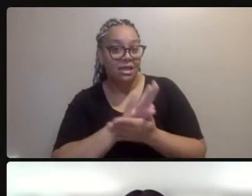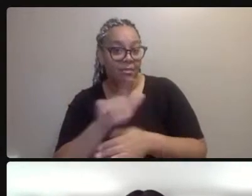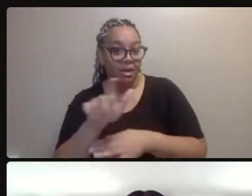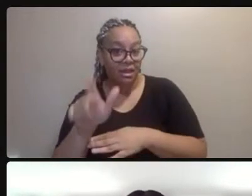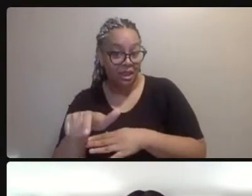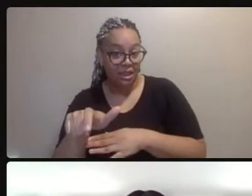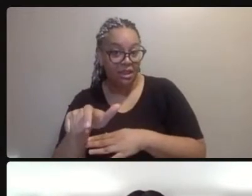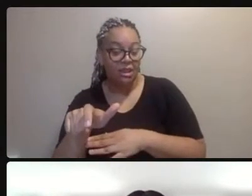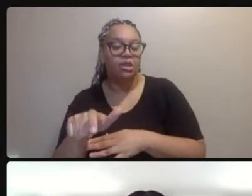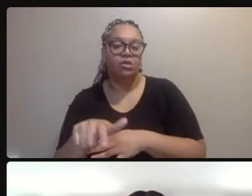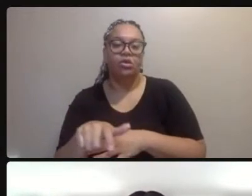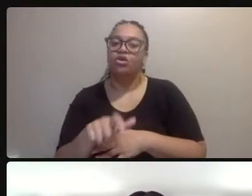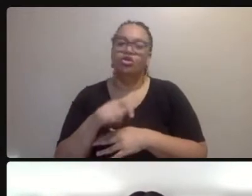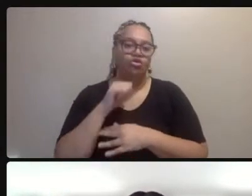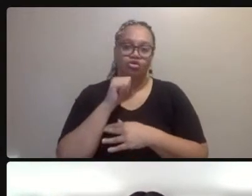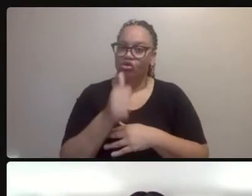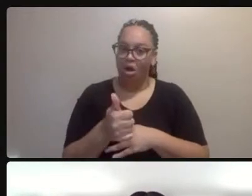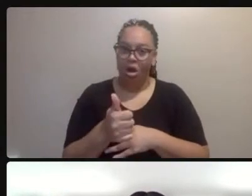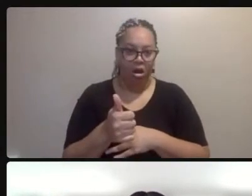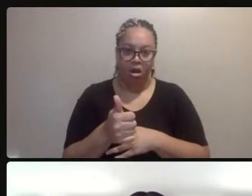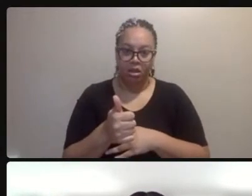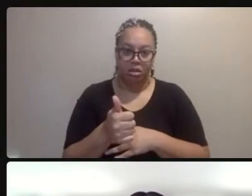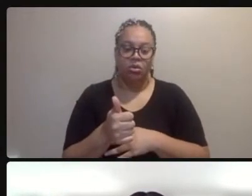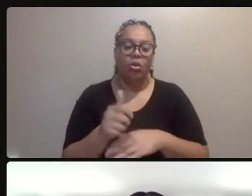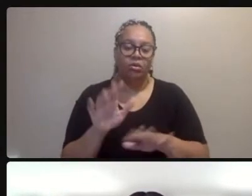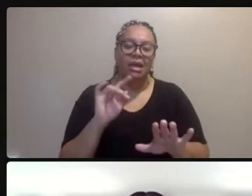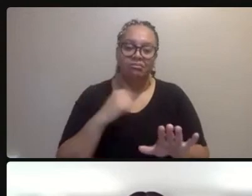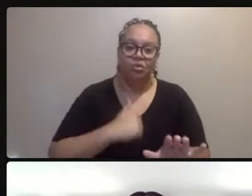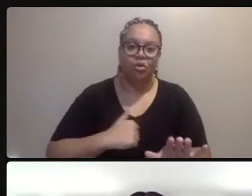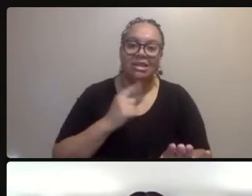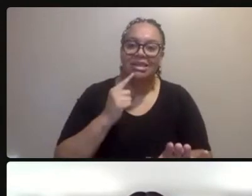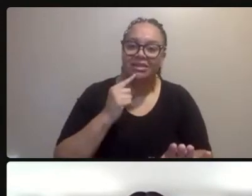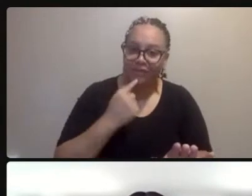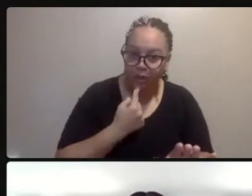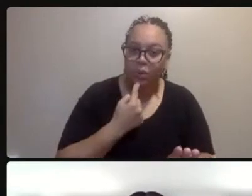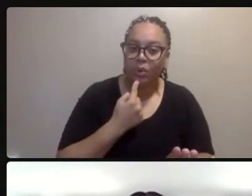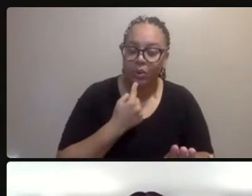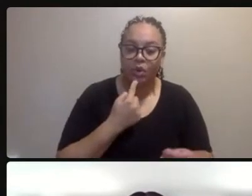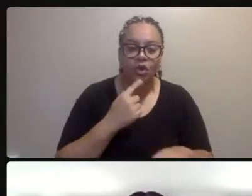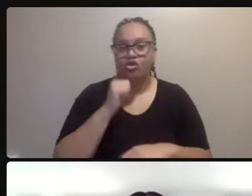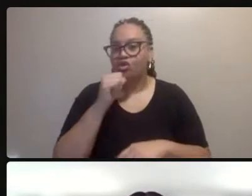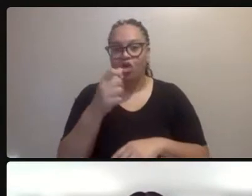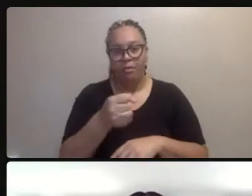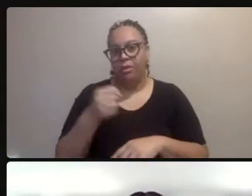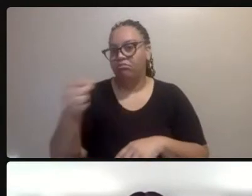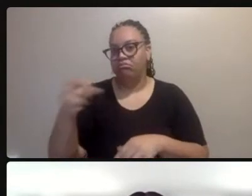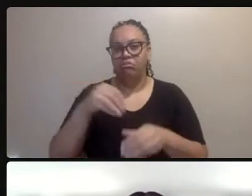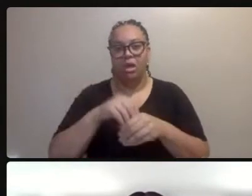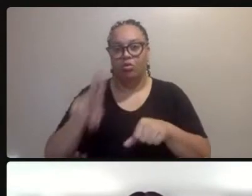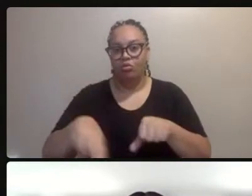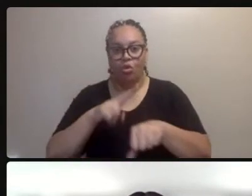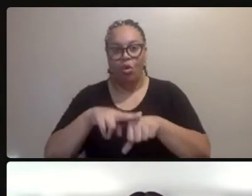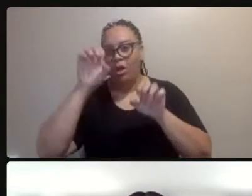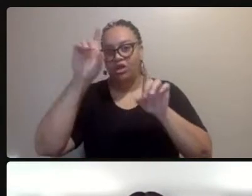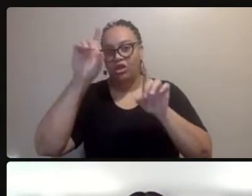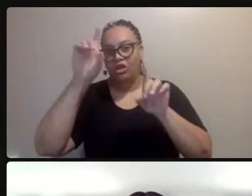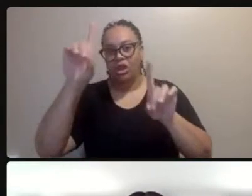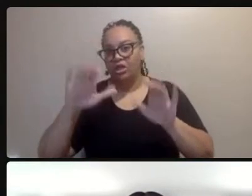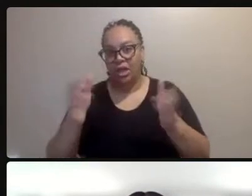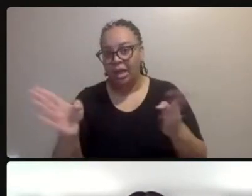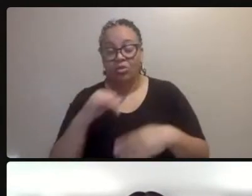STUDENTS WHO HAVE BEHAVED CRUEL